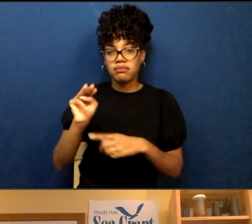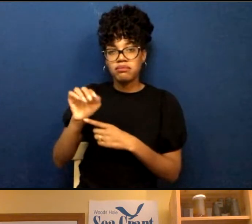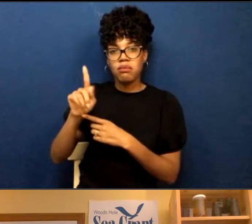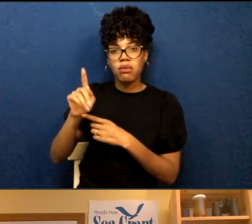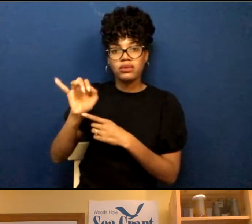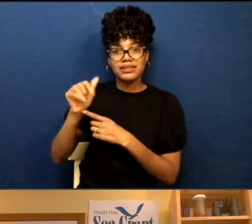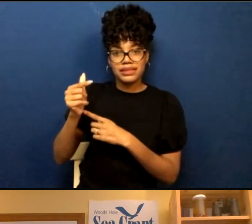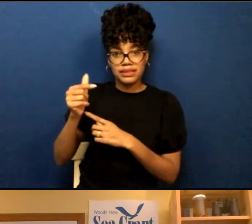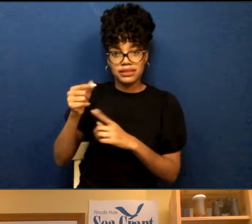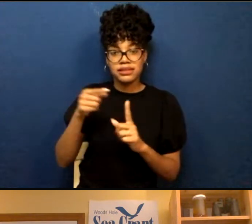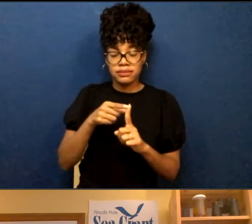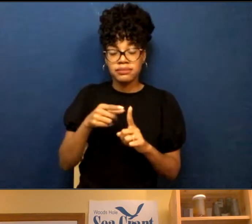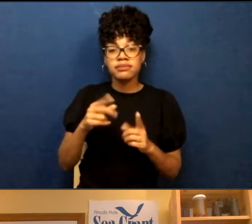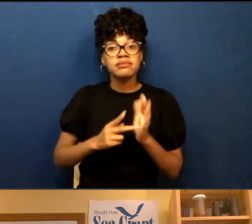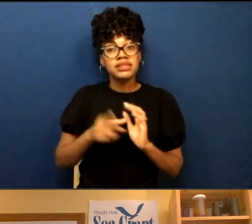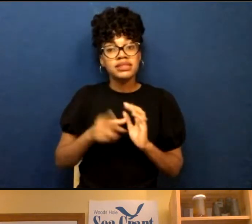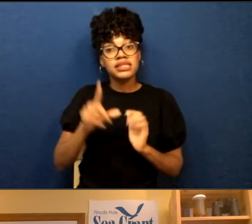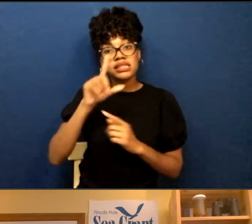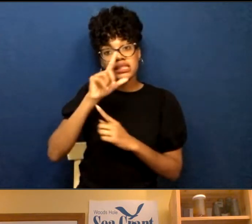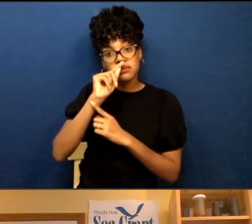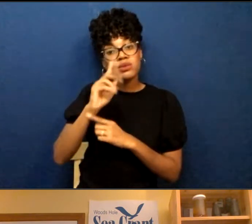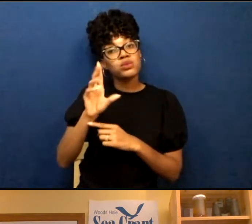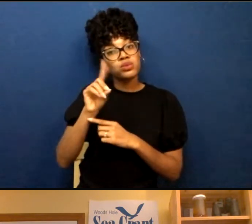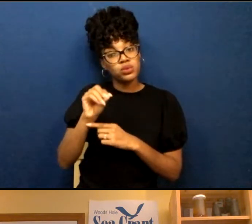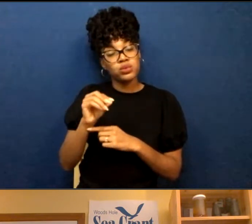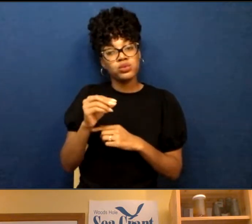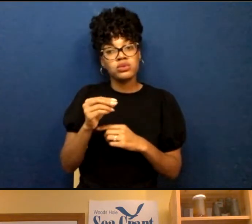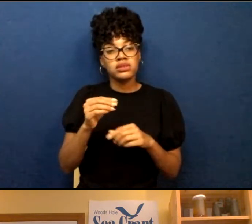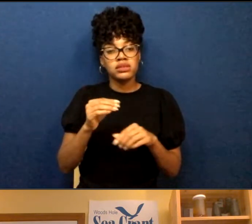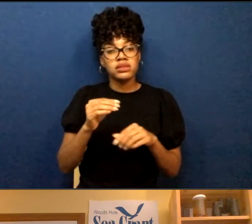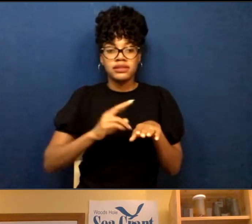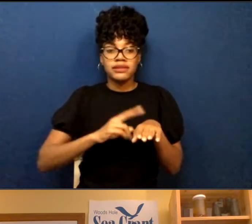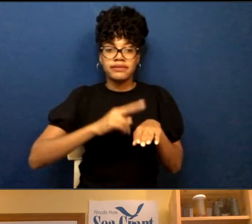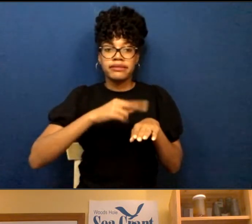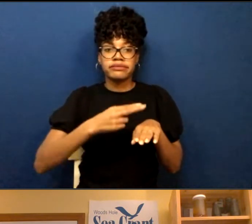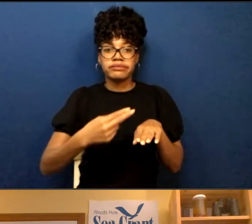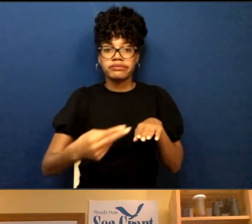So seabirds molt as well and that tag will eventually fall off from molting